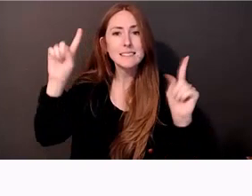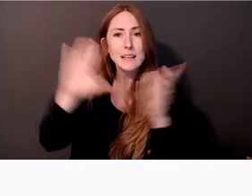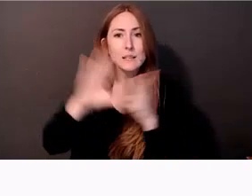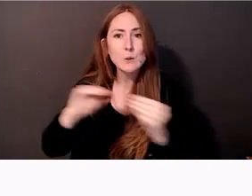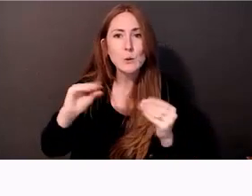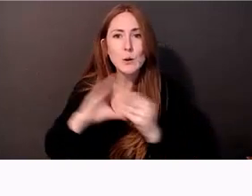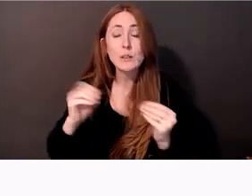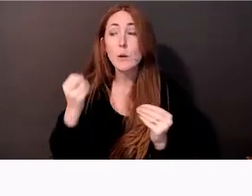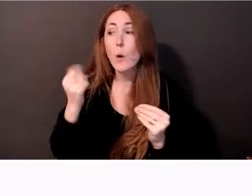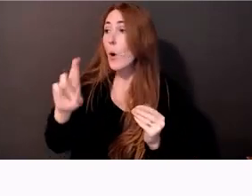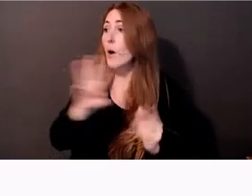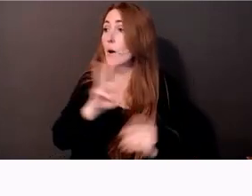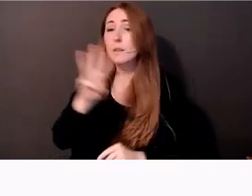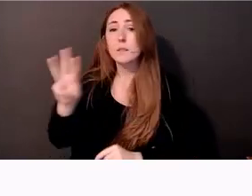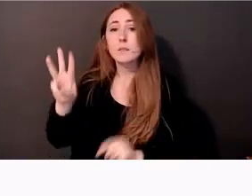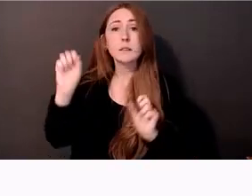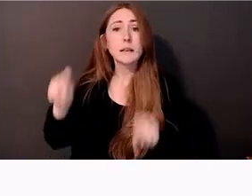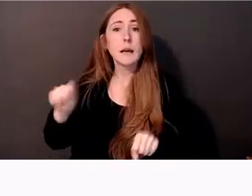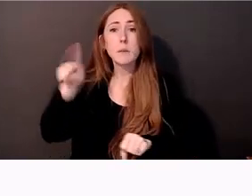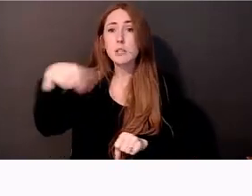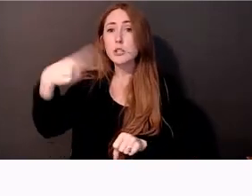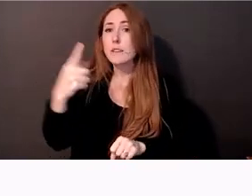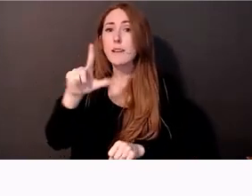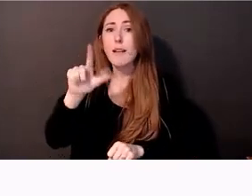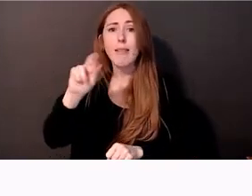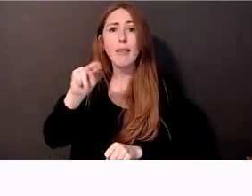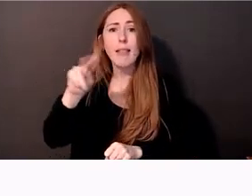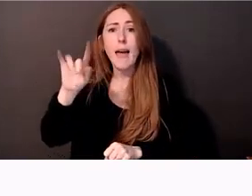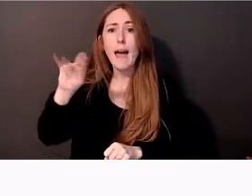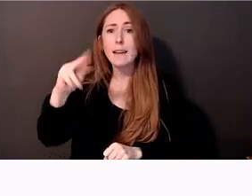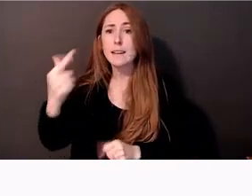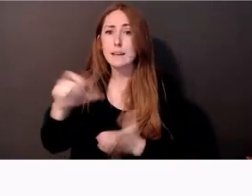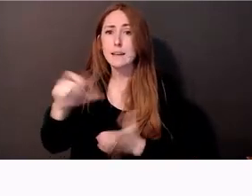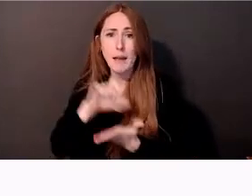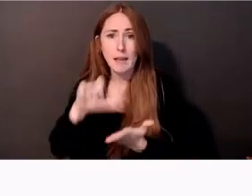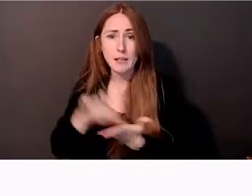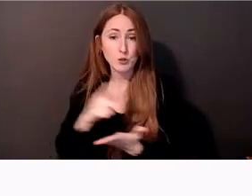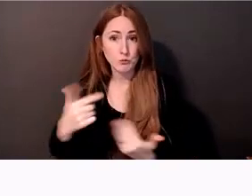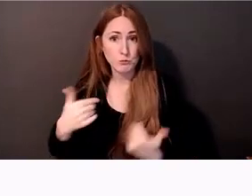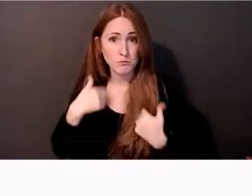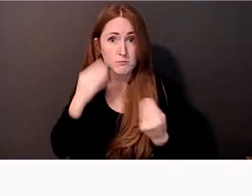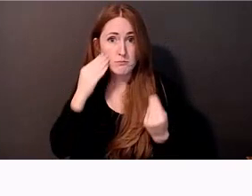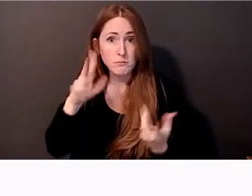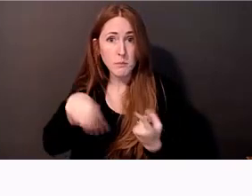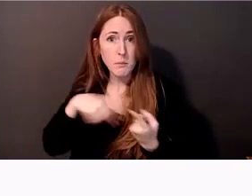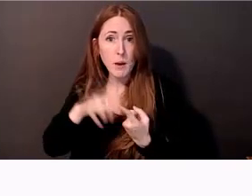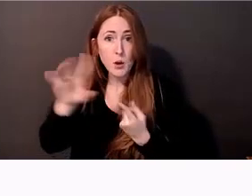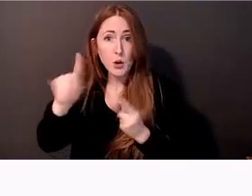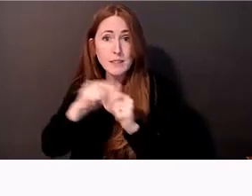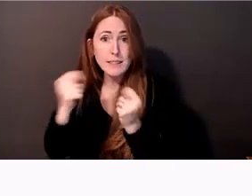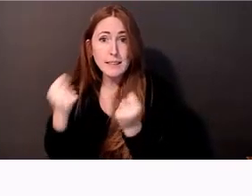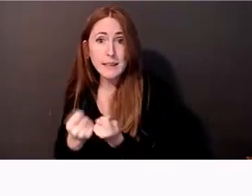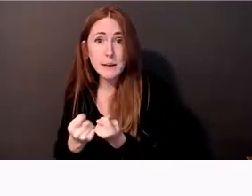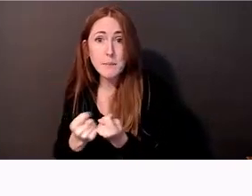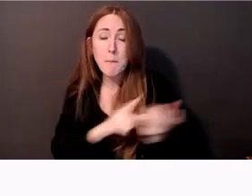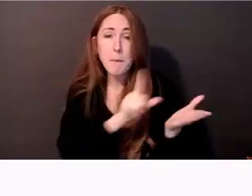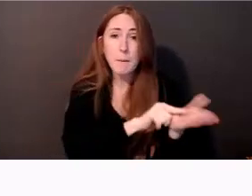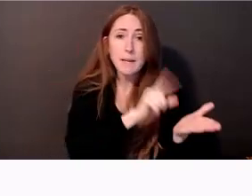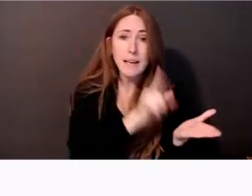Do you have information about who your team is? Your publications? Important links to social media if you have them?